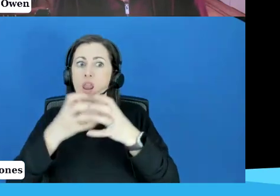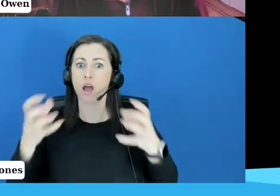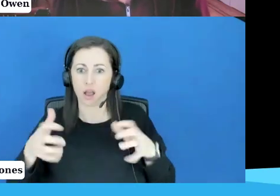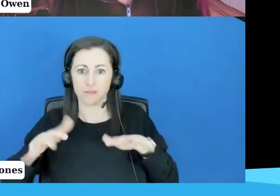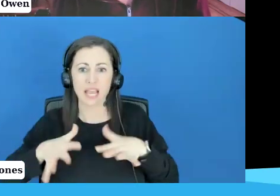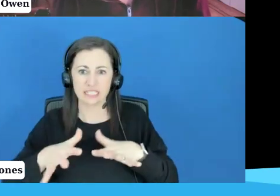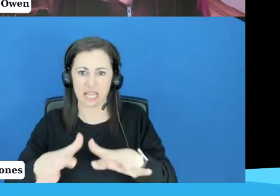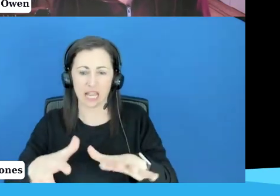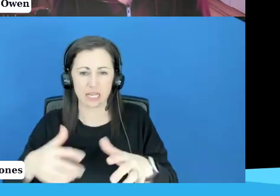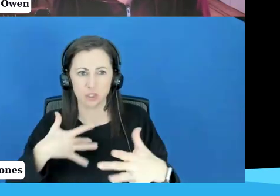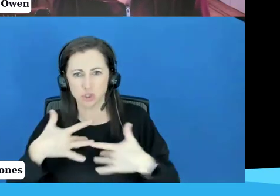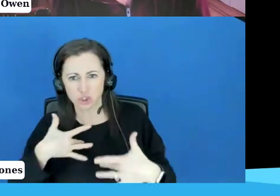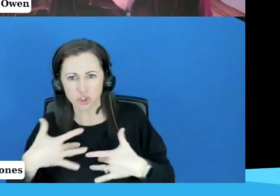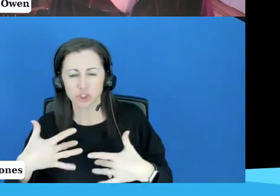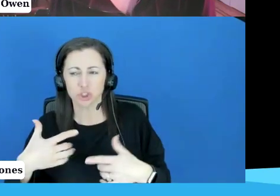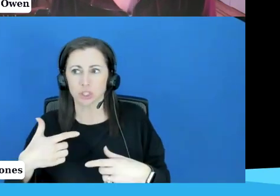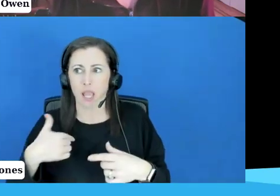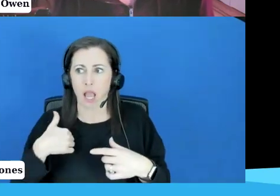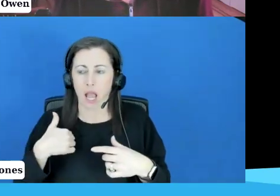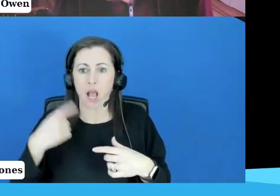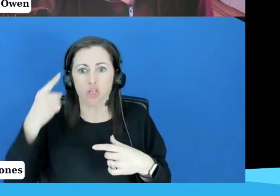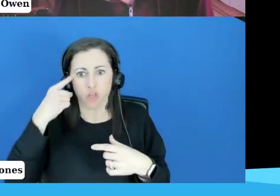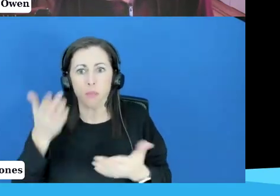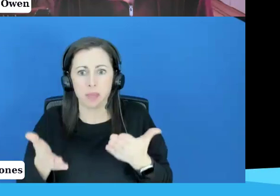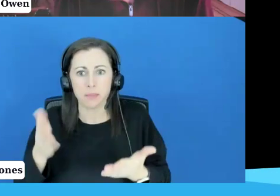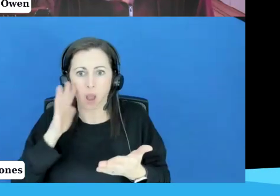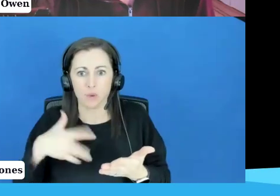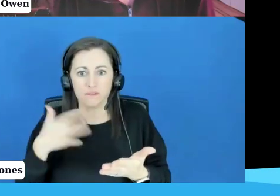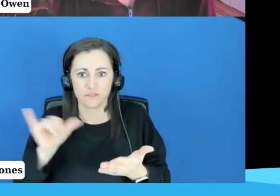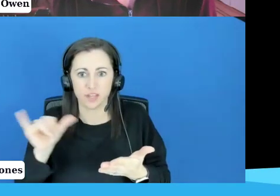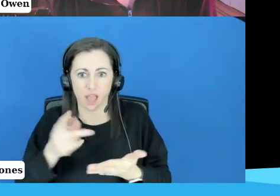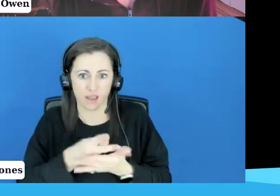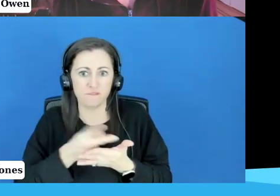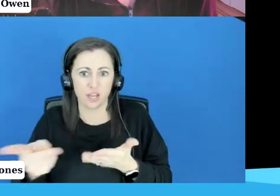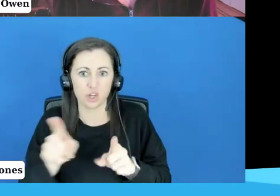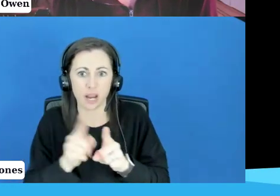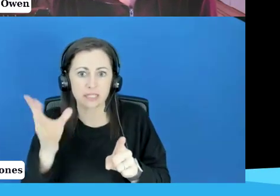I was so worried I was going to feel like a failure as a mother by watching everyone else care for my baby, but me.